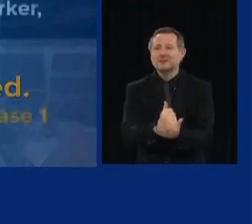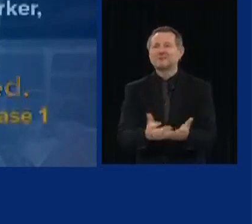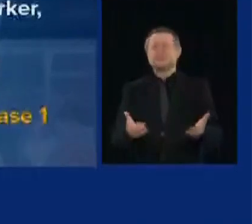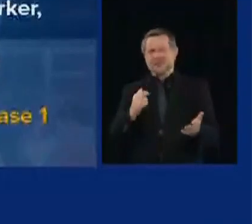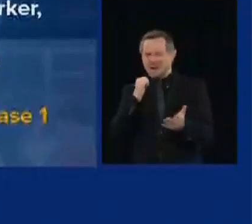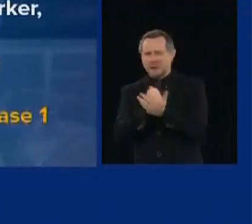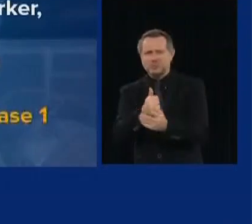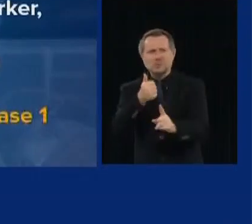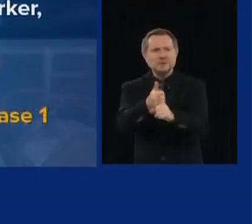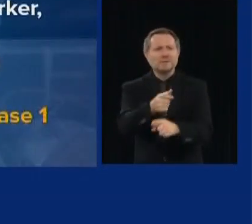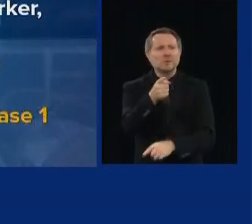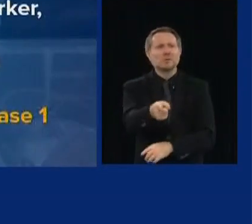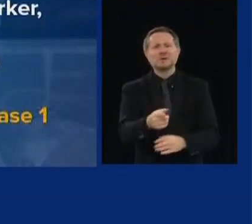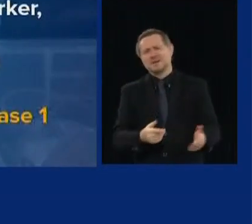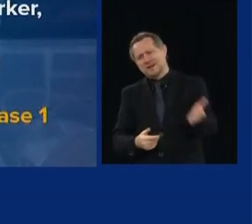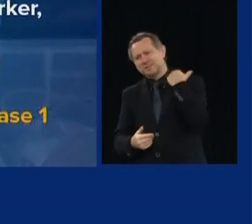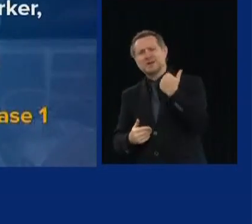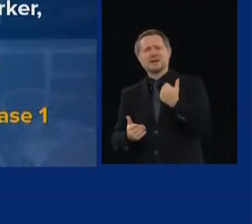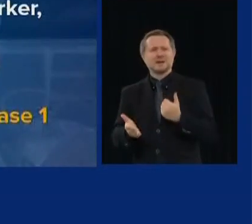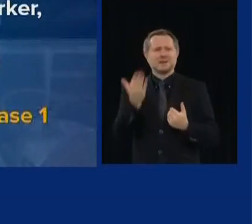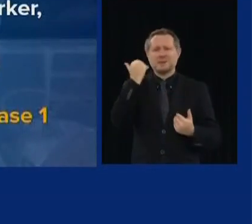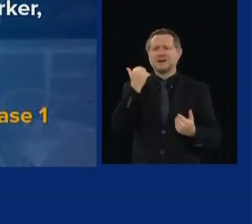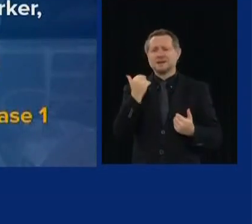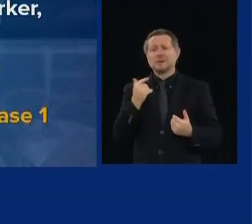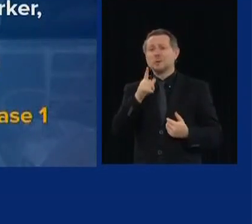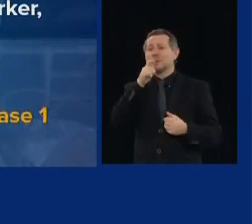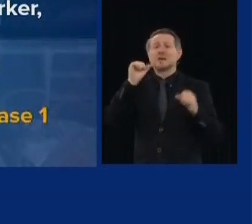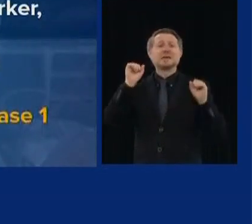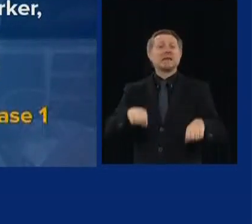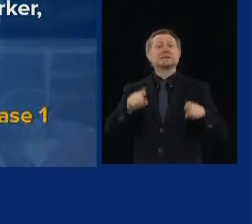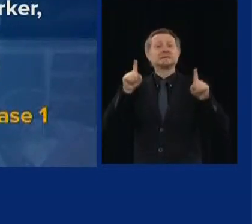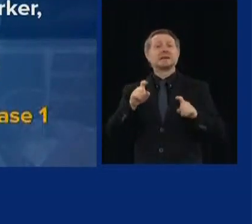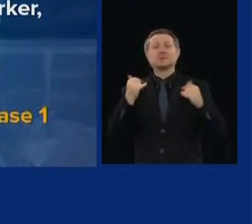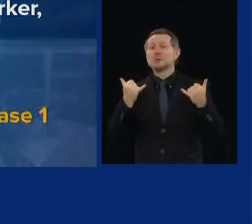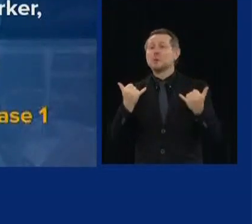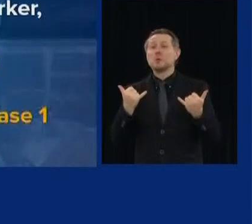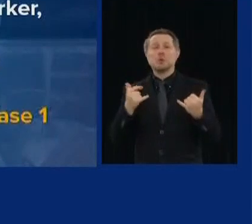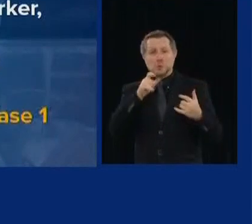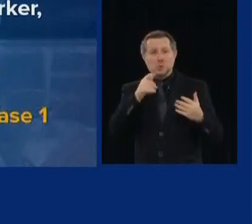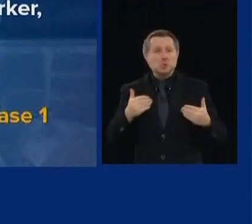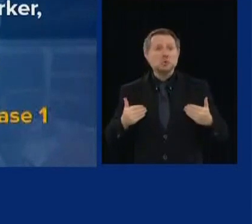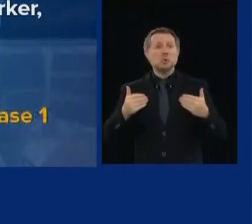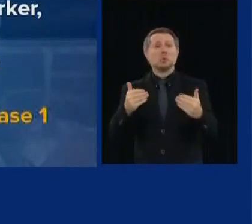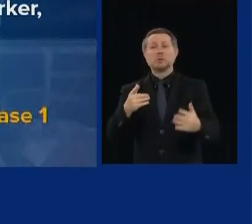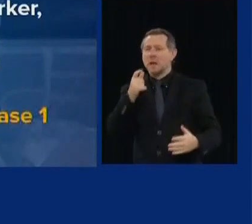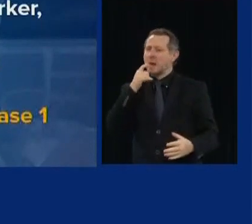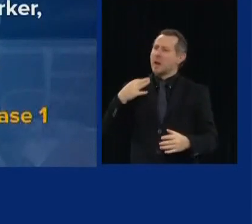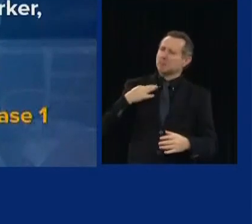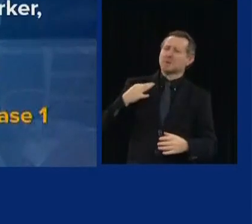THE BETTER FOR YOUR FAMILY.